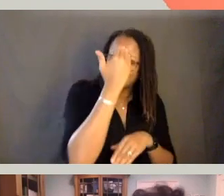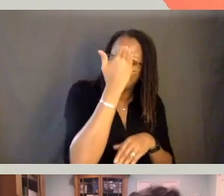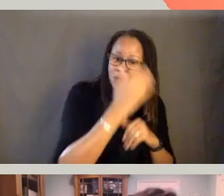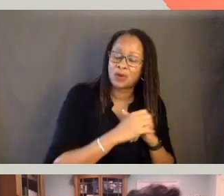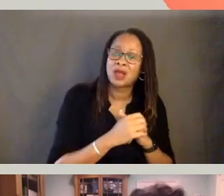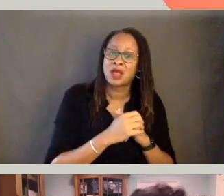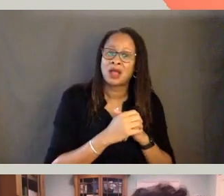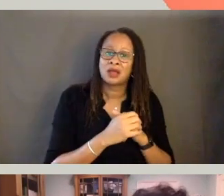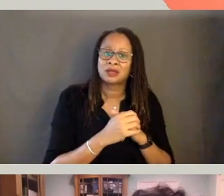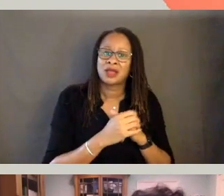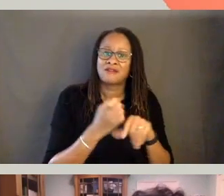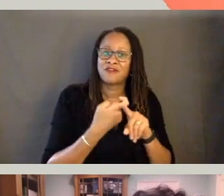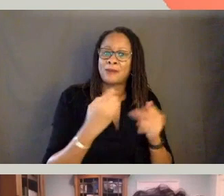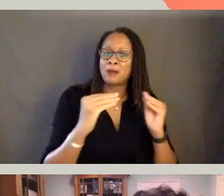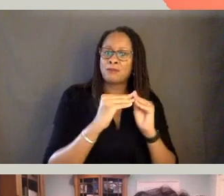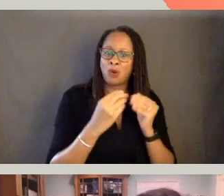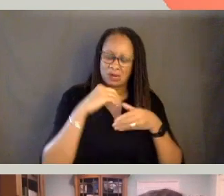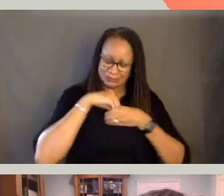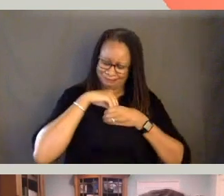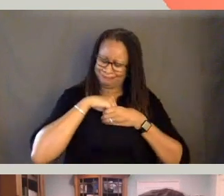from a more insider perspective.